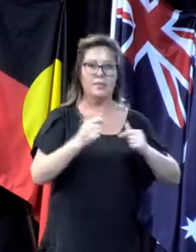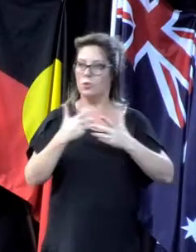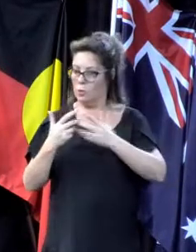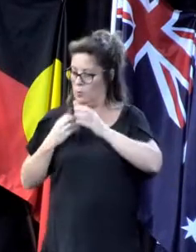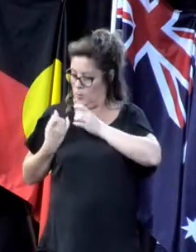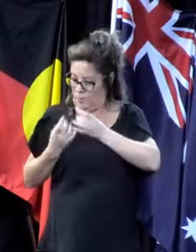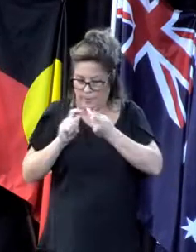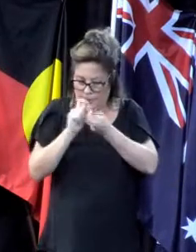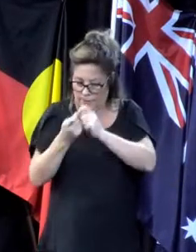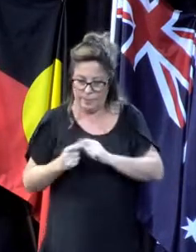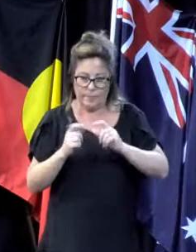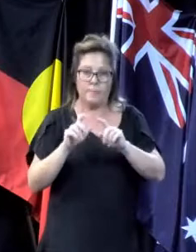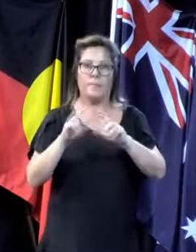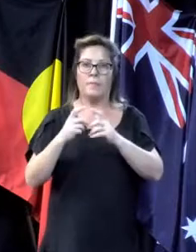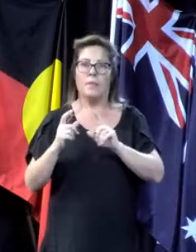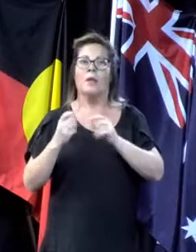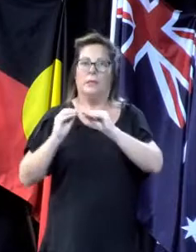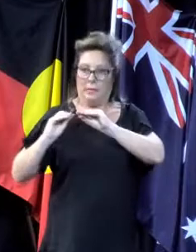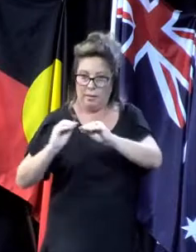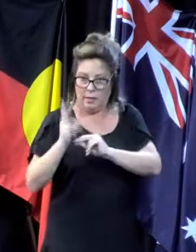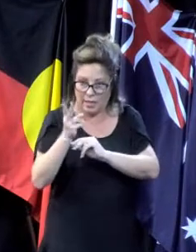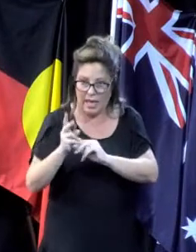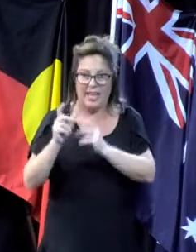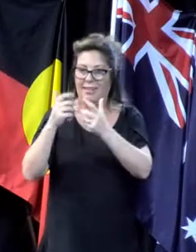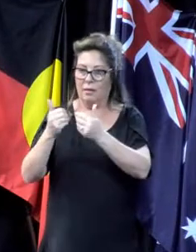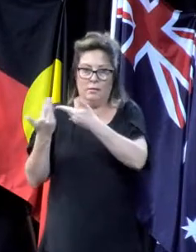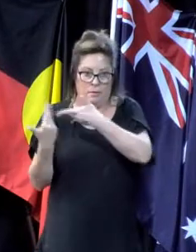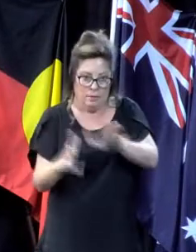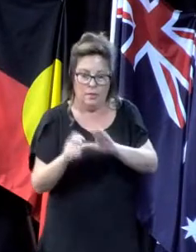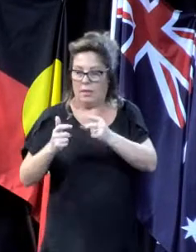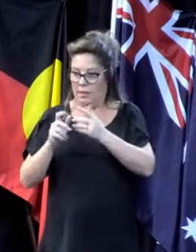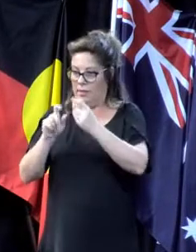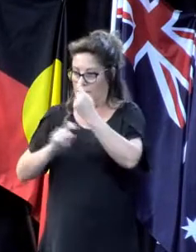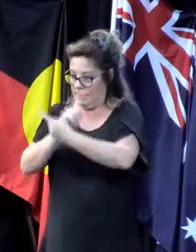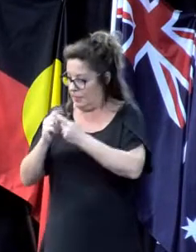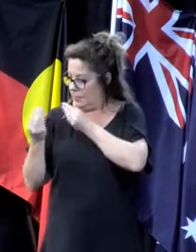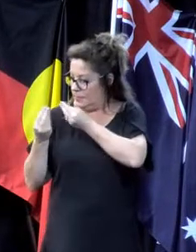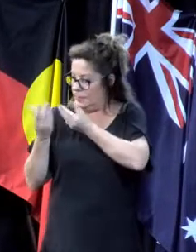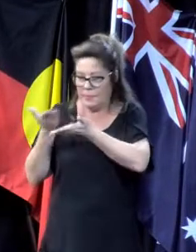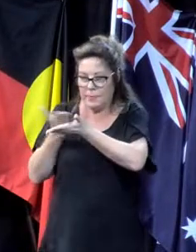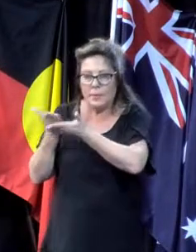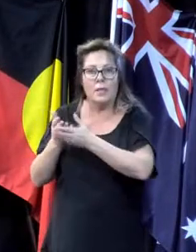throughout ongoing consultation including surveys as a concern to their overall well-being.